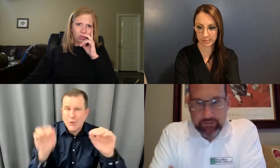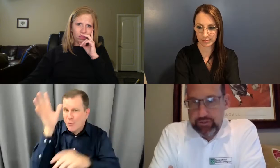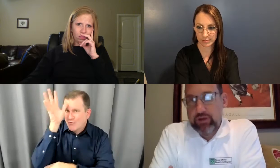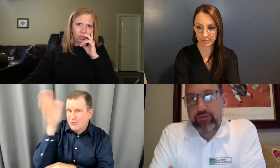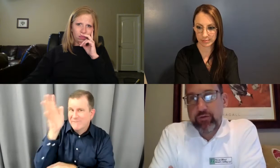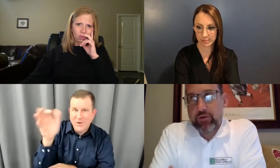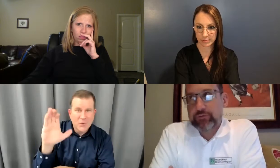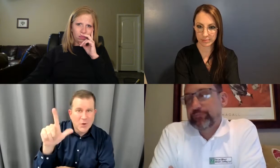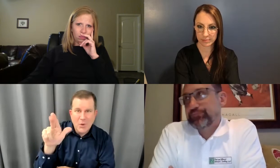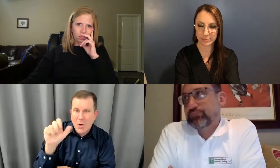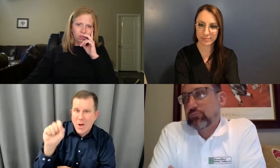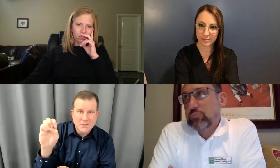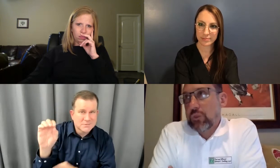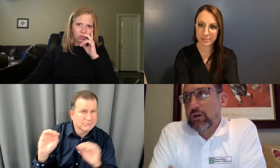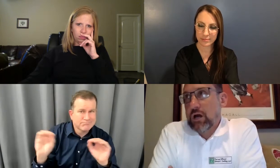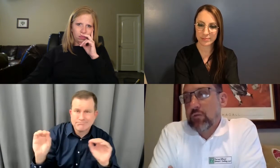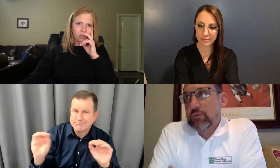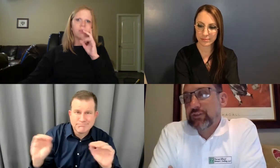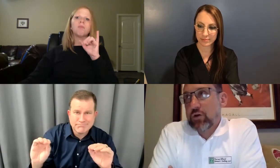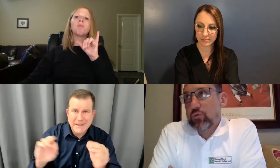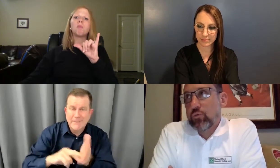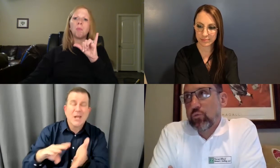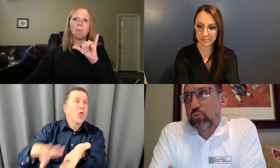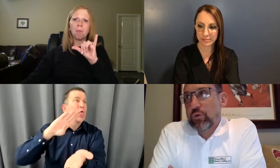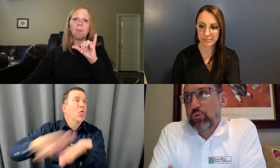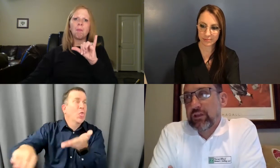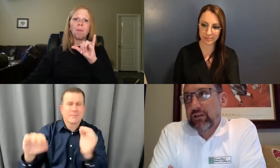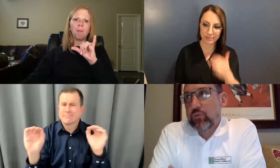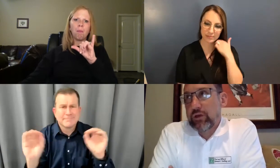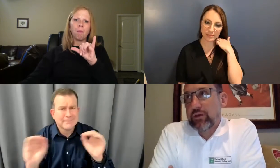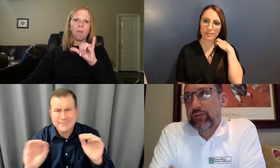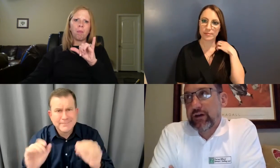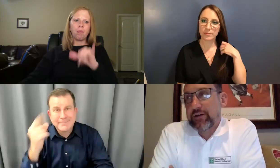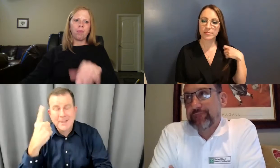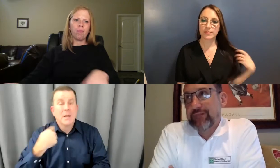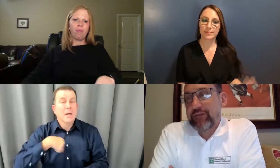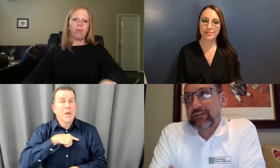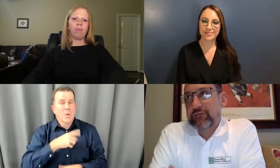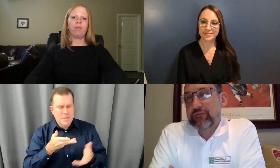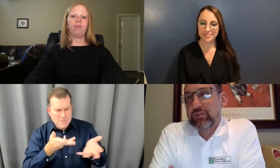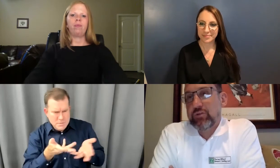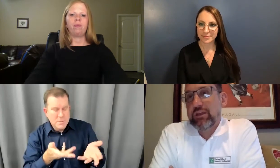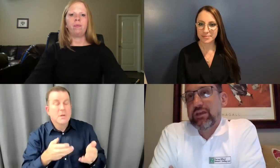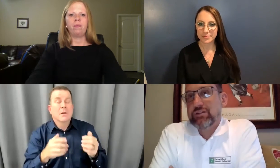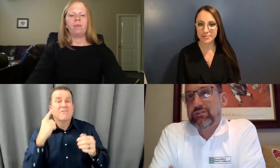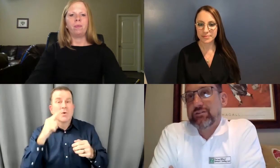there's no grandfather clause. So, when we're dealing with effective communications,